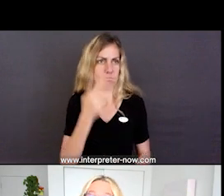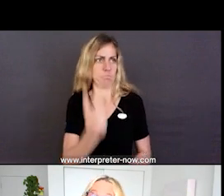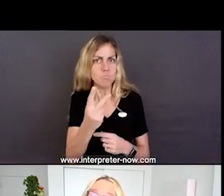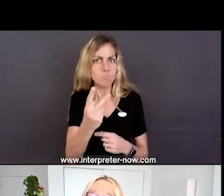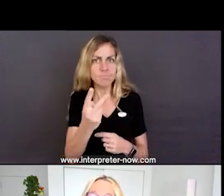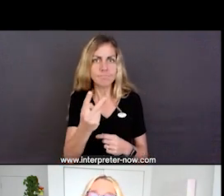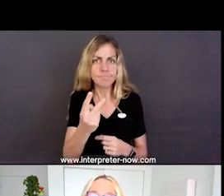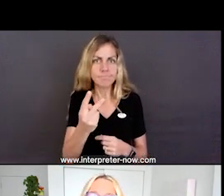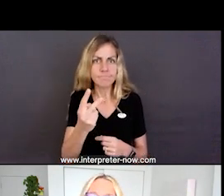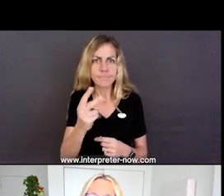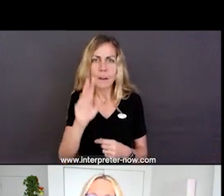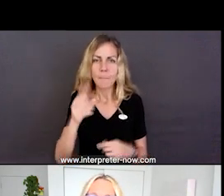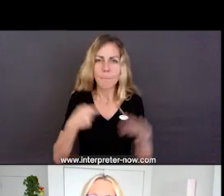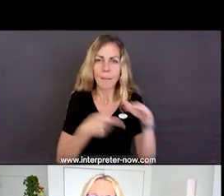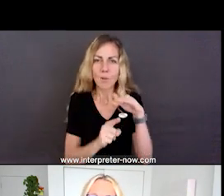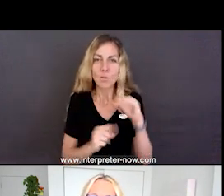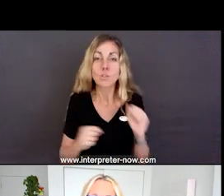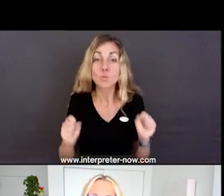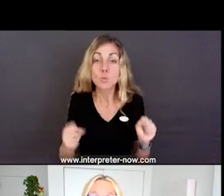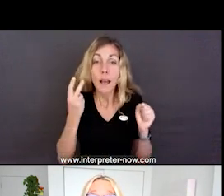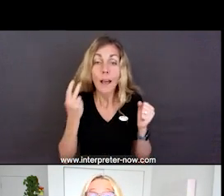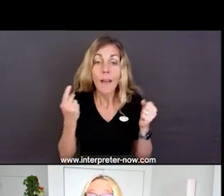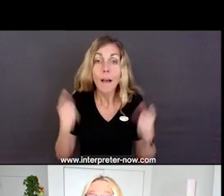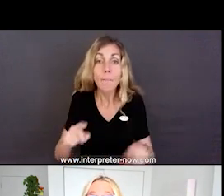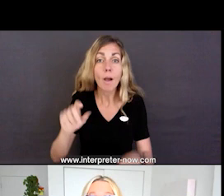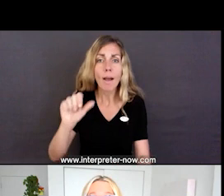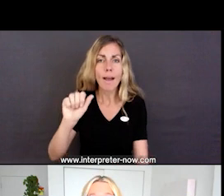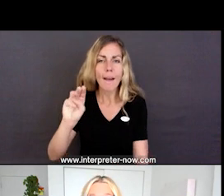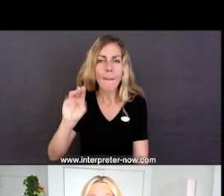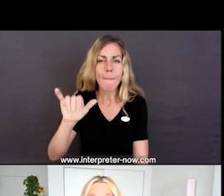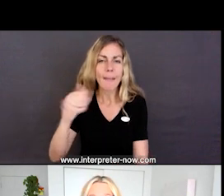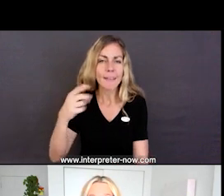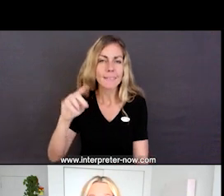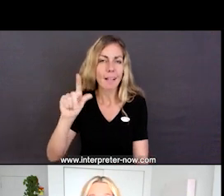In that moment you're confronted by a microaggression, you can have an amygdala hijack.